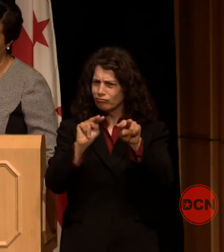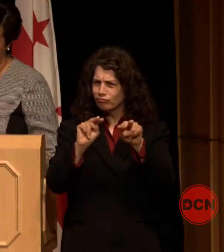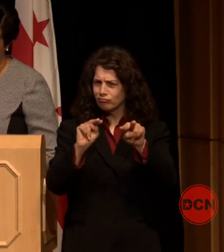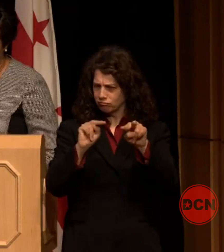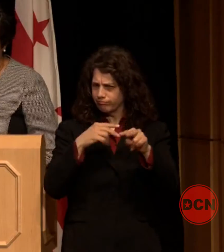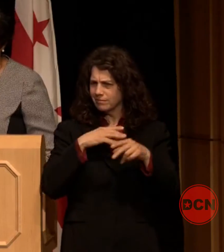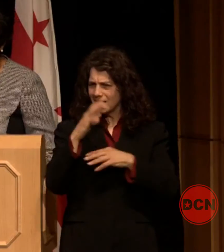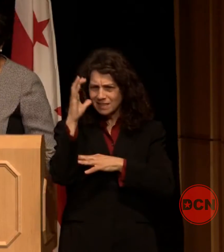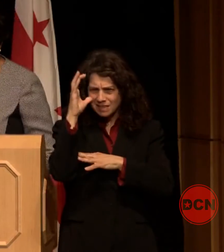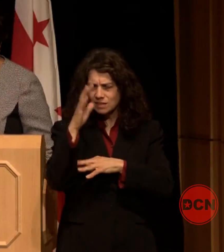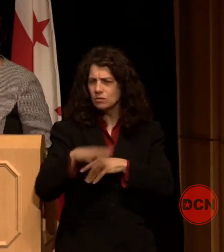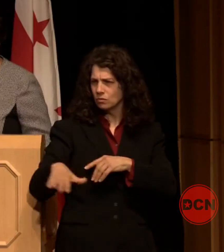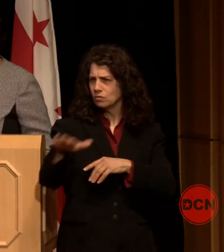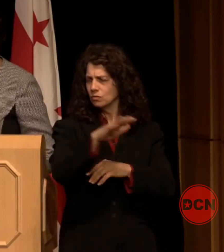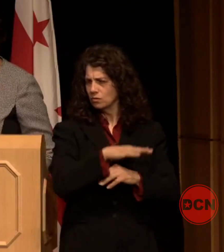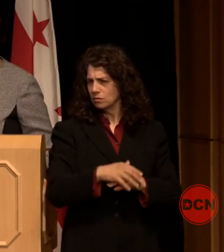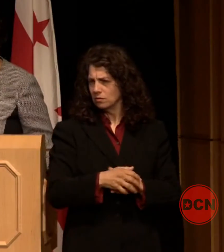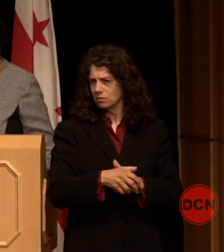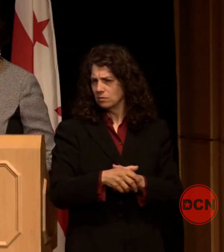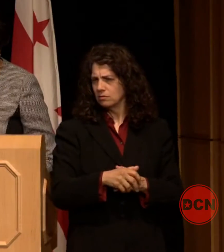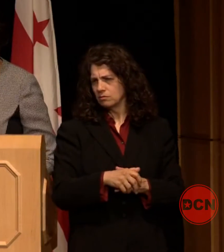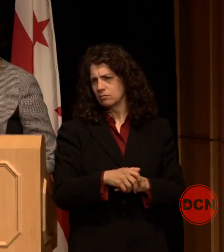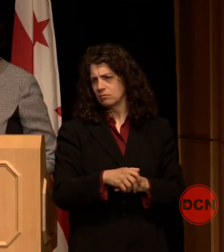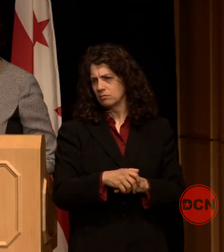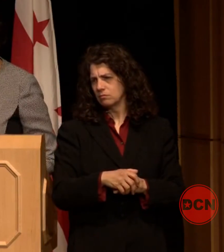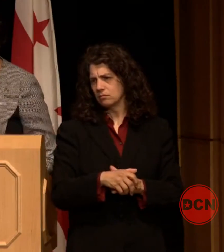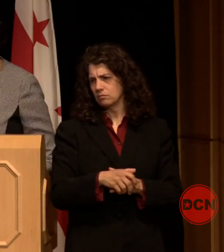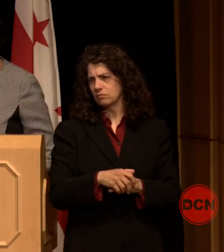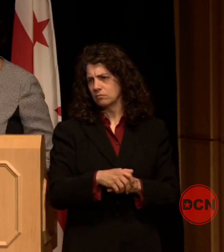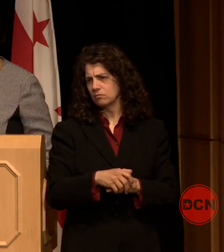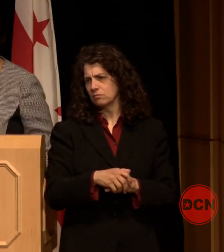OF OUR WORK DONE BECAUSE THAT, TOO, IS IMPORTANT TO US.